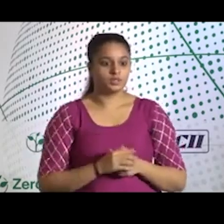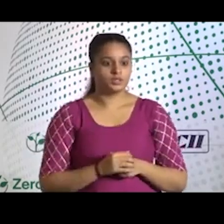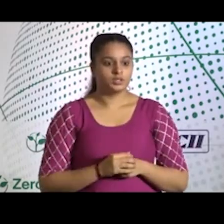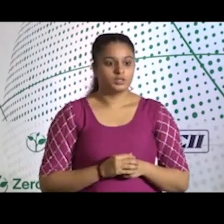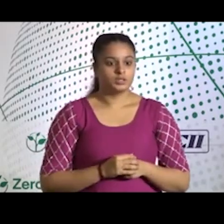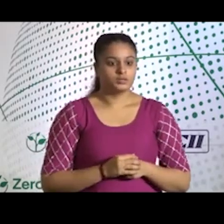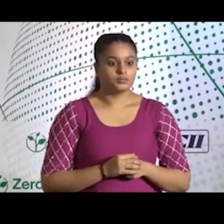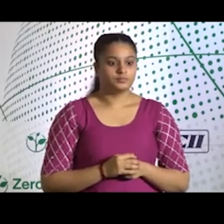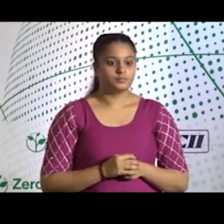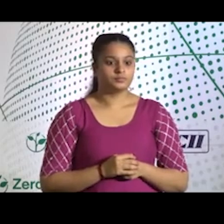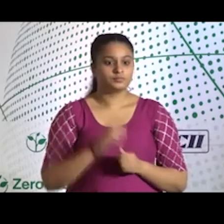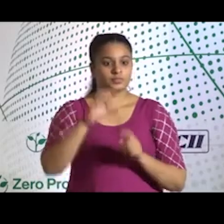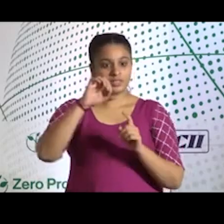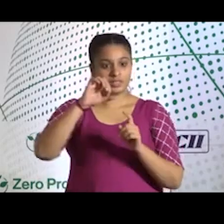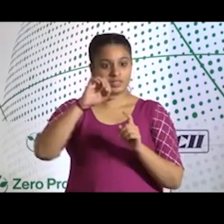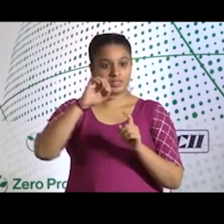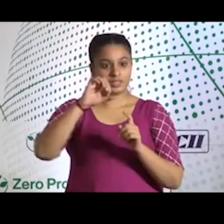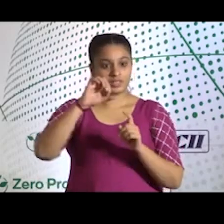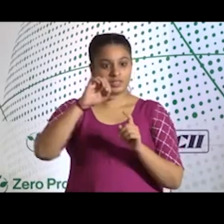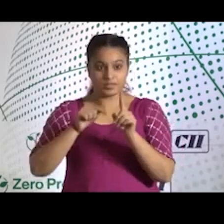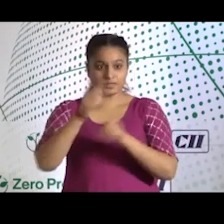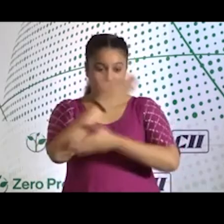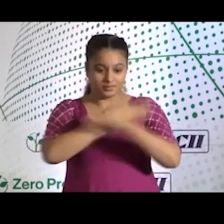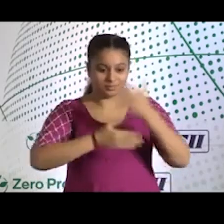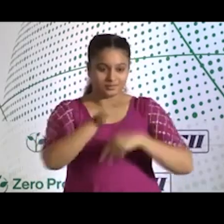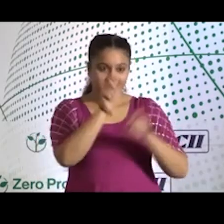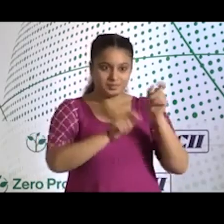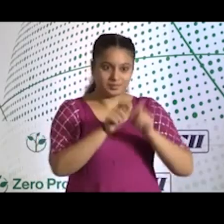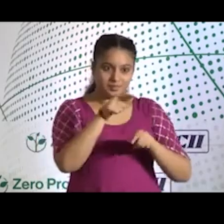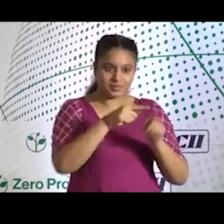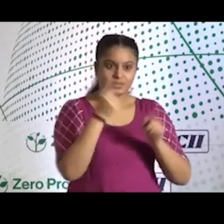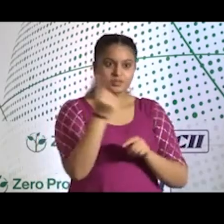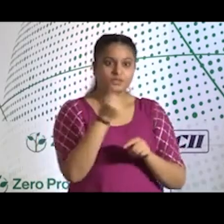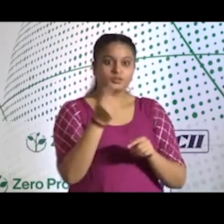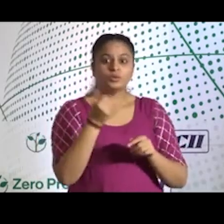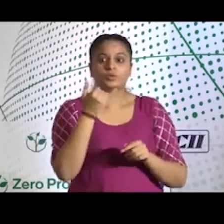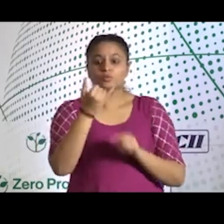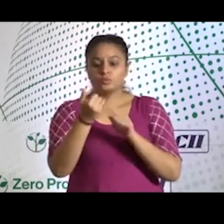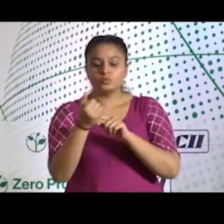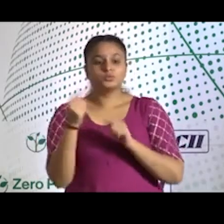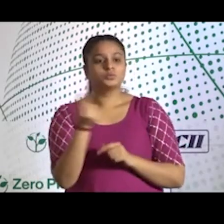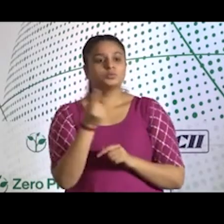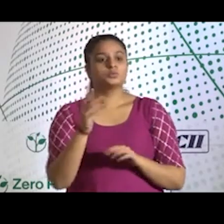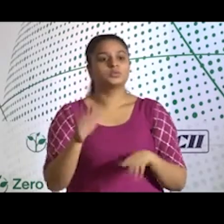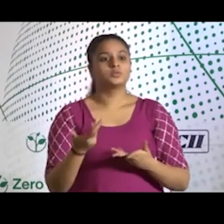99% of people with disabilities, especially blind people, are using Android phones.